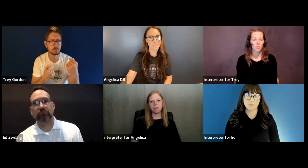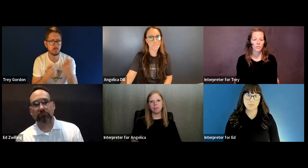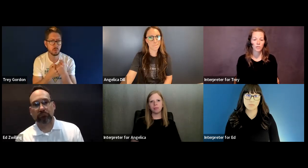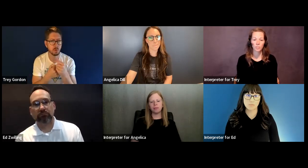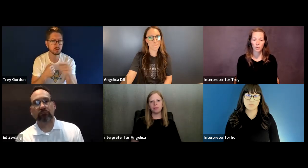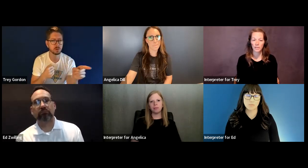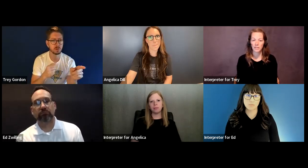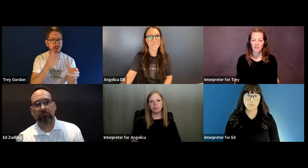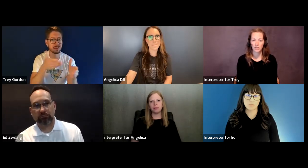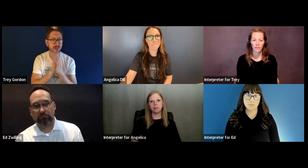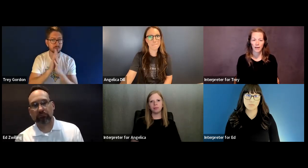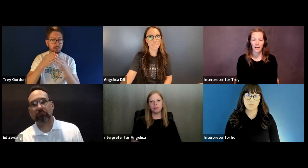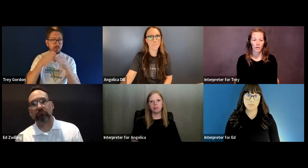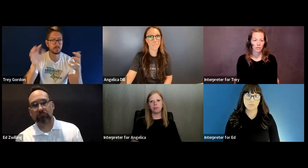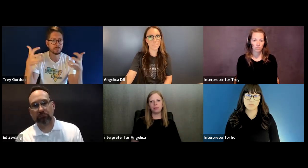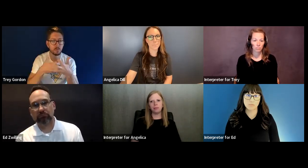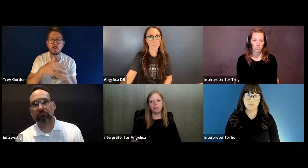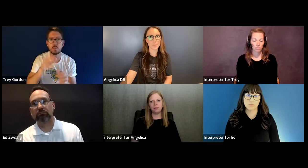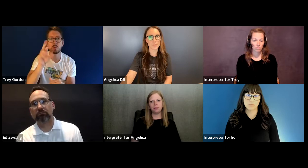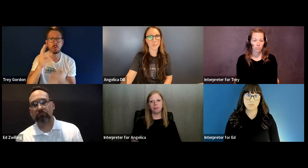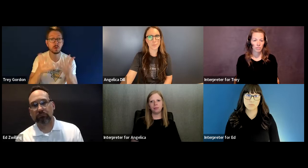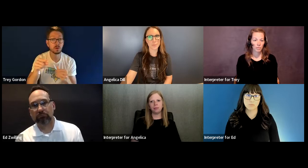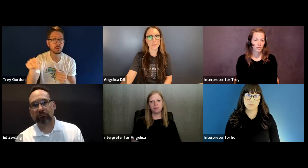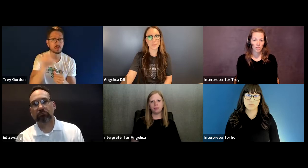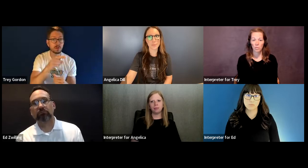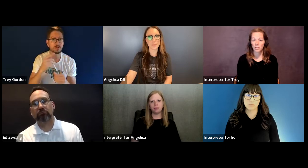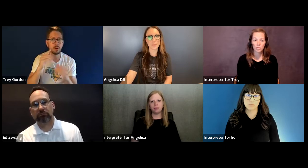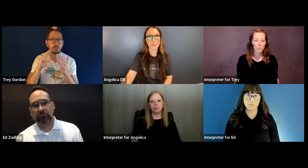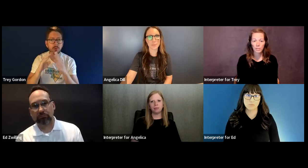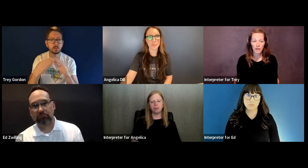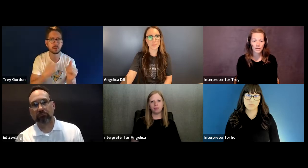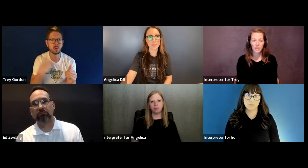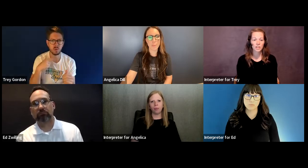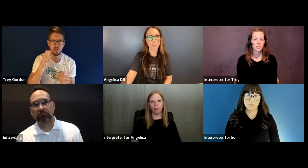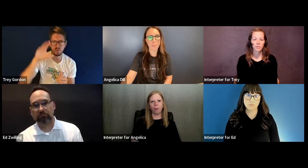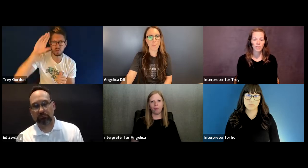you're a small business how can people figure out what to do with public accommodations and provide